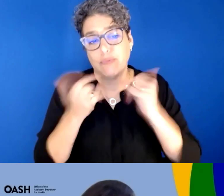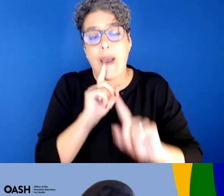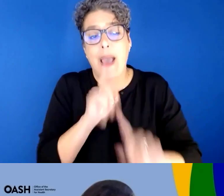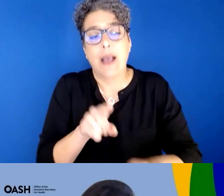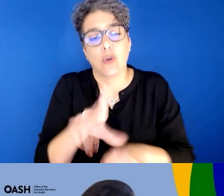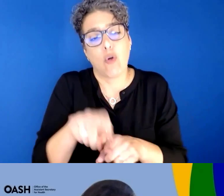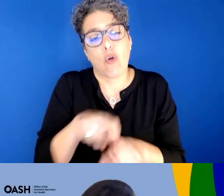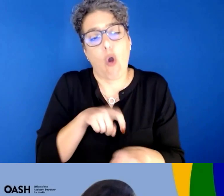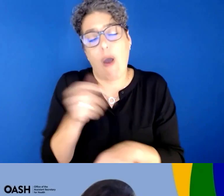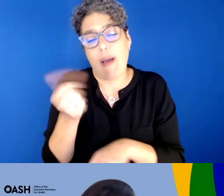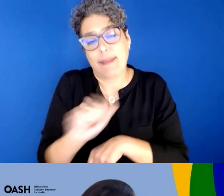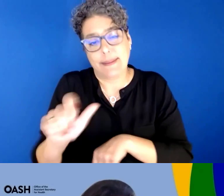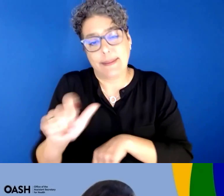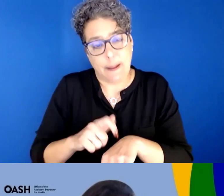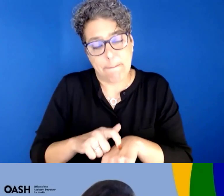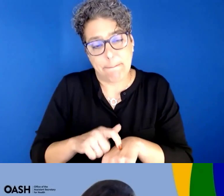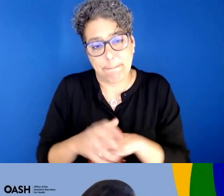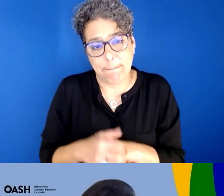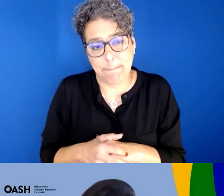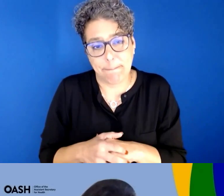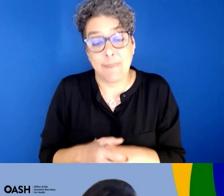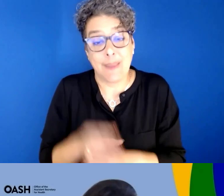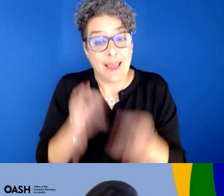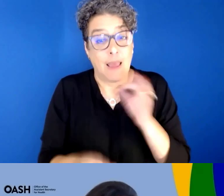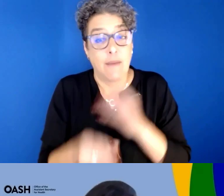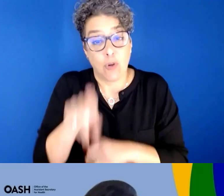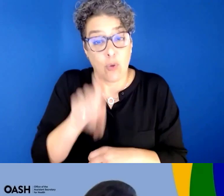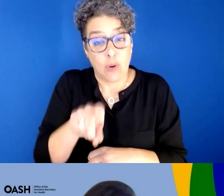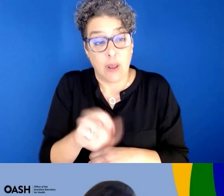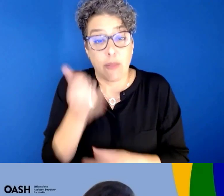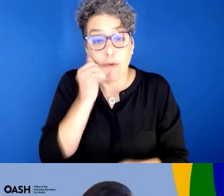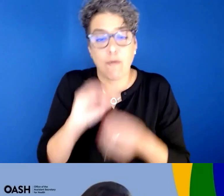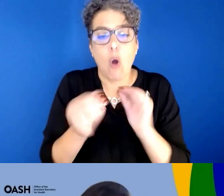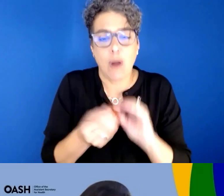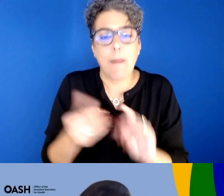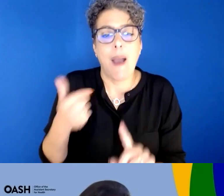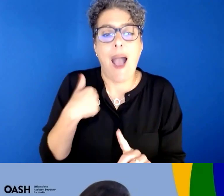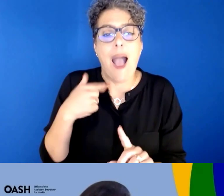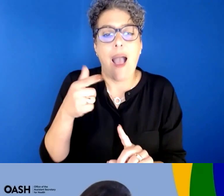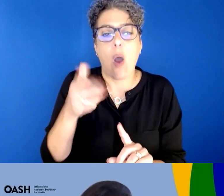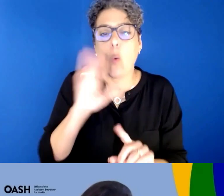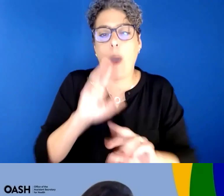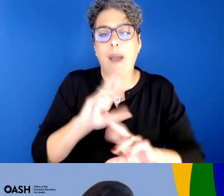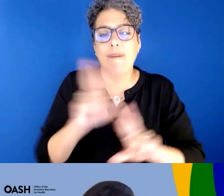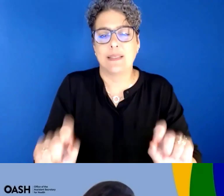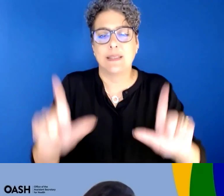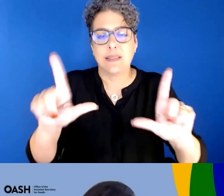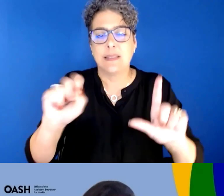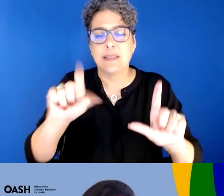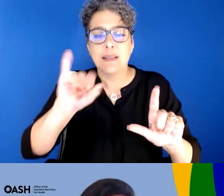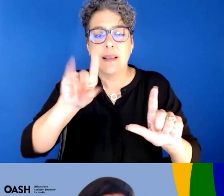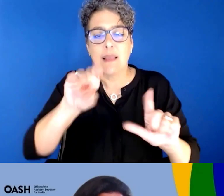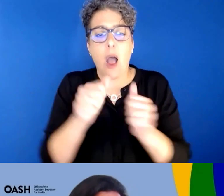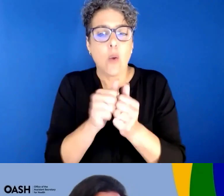If you need the phone number, I have a slide at the end, so you can write to us through an RIO form,